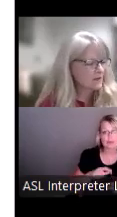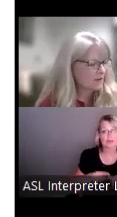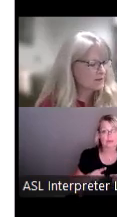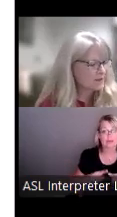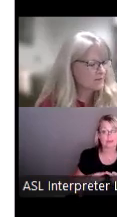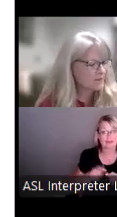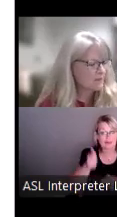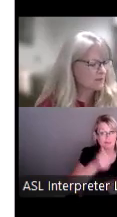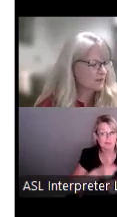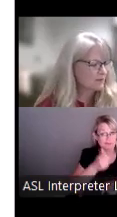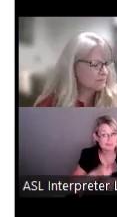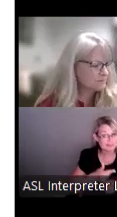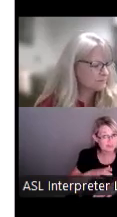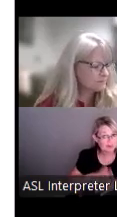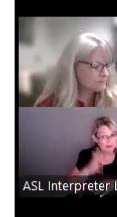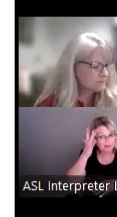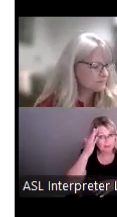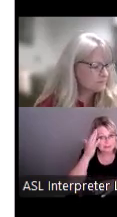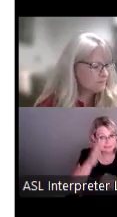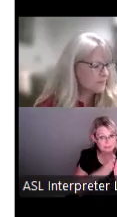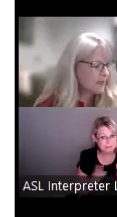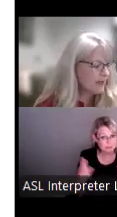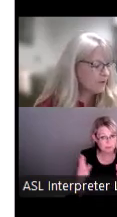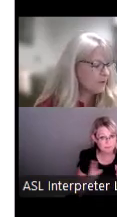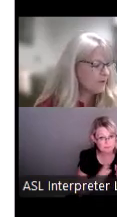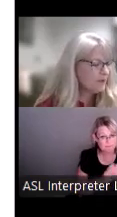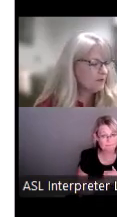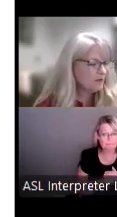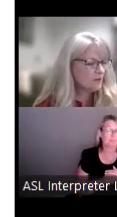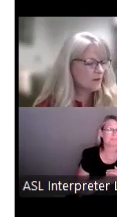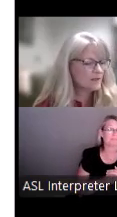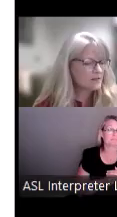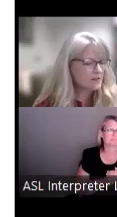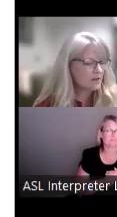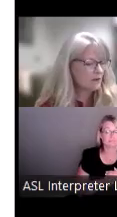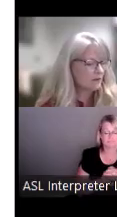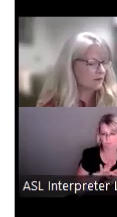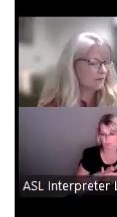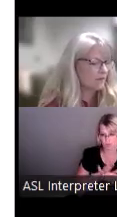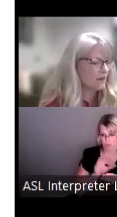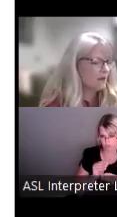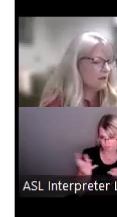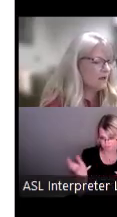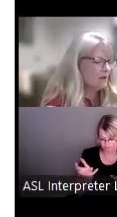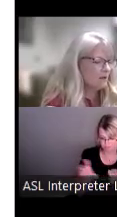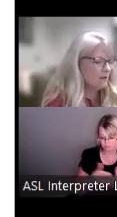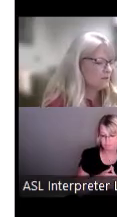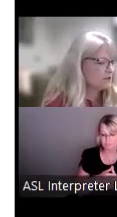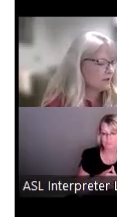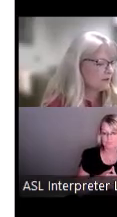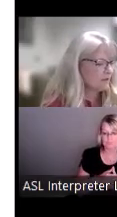on the autism spectrum, and what they learned was just trying to